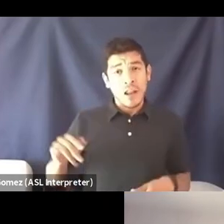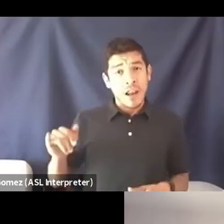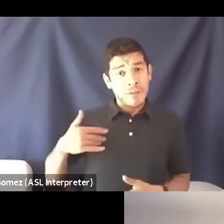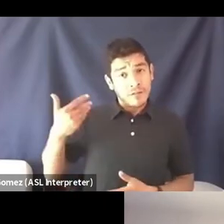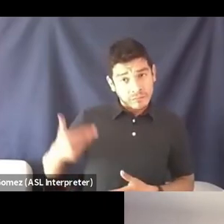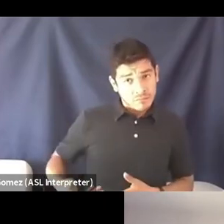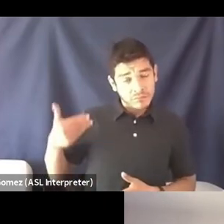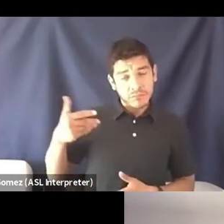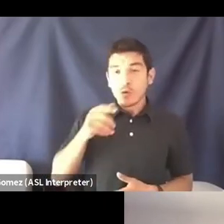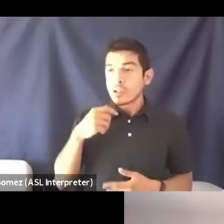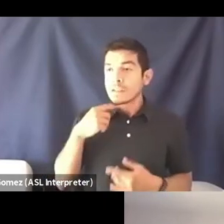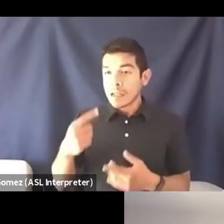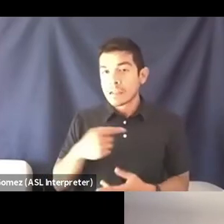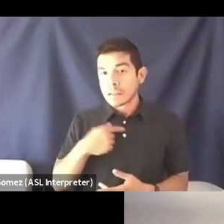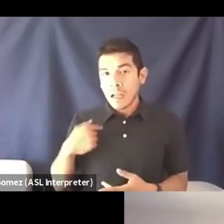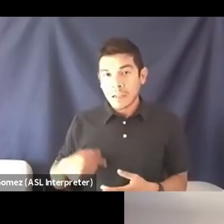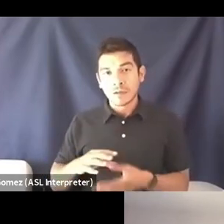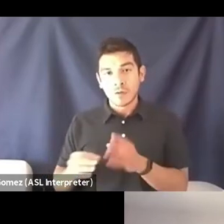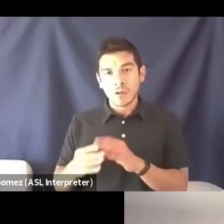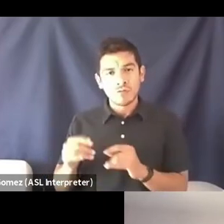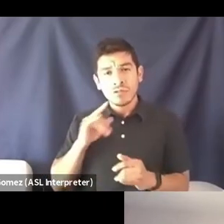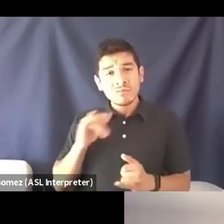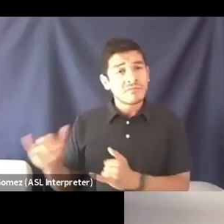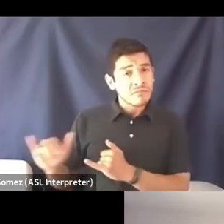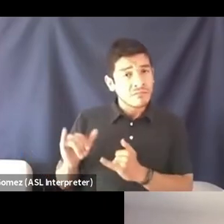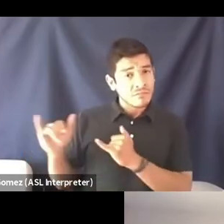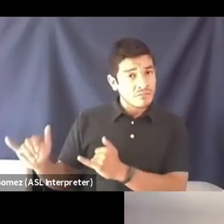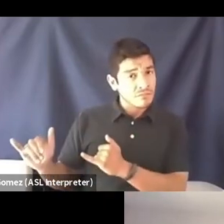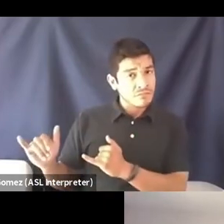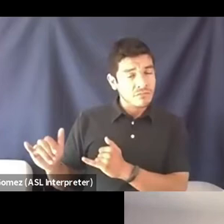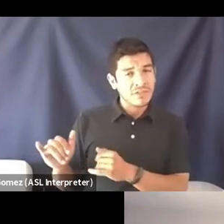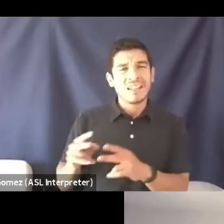and also international student telling the story. That will be very different.